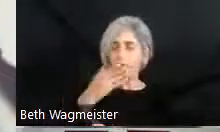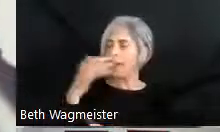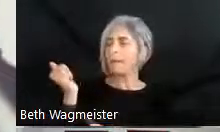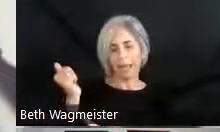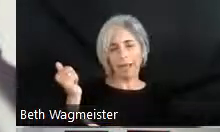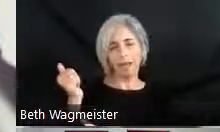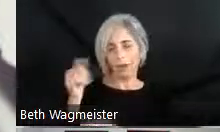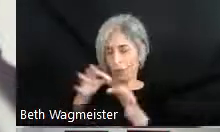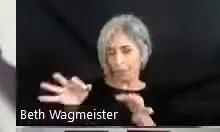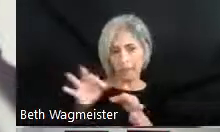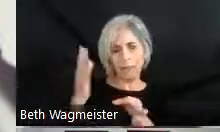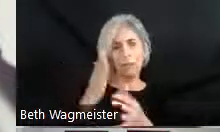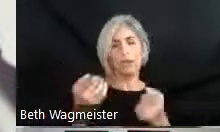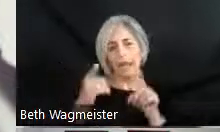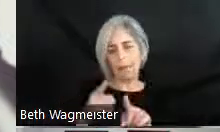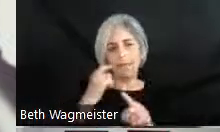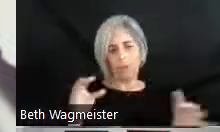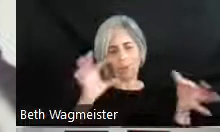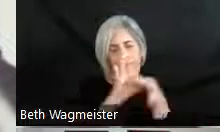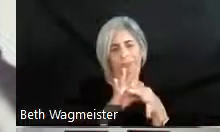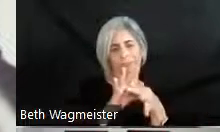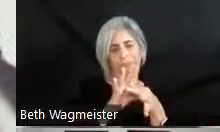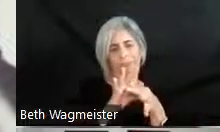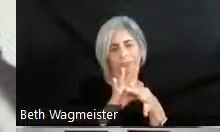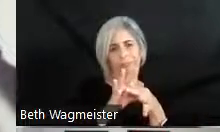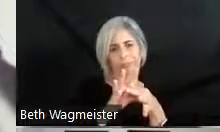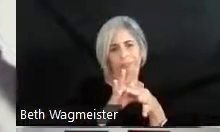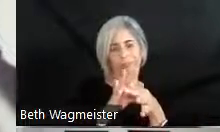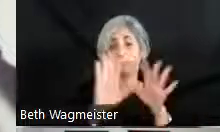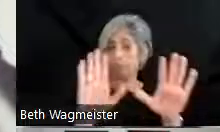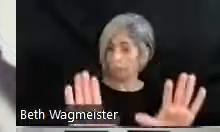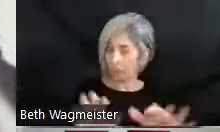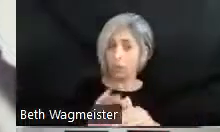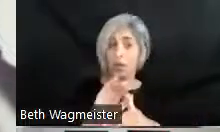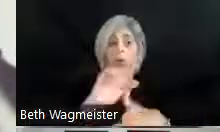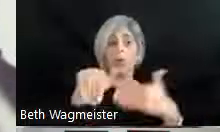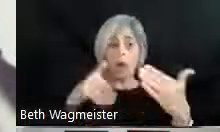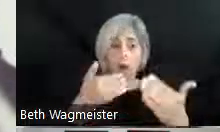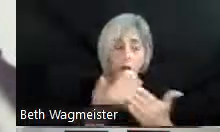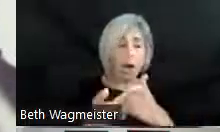message is going to be if you tie that in. By the way with all the talk around diversity,